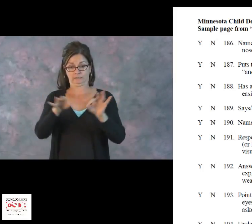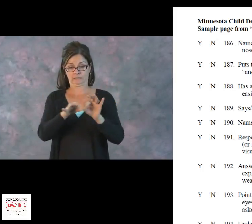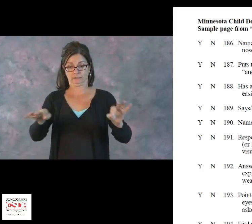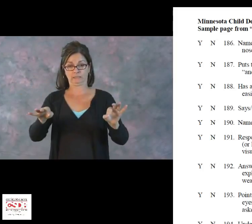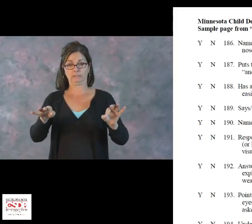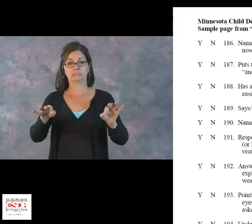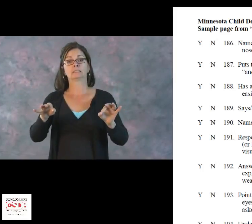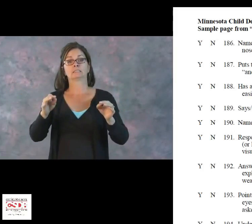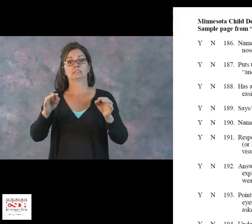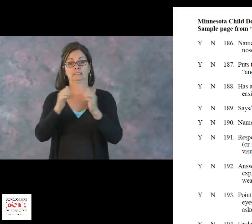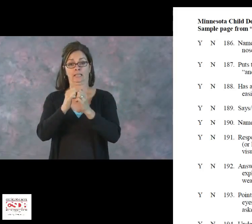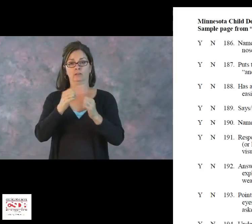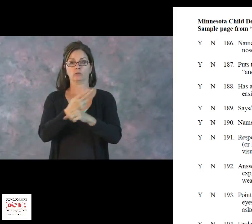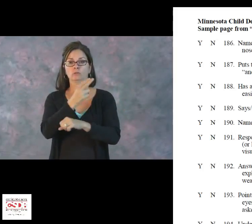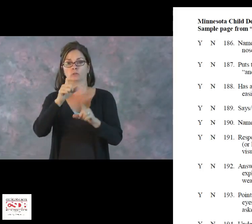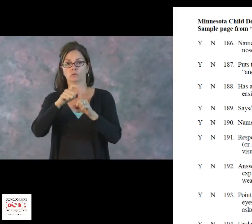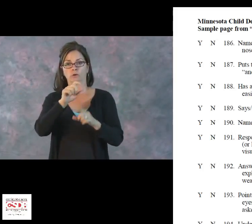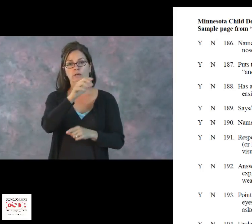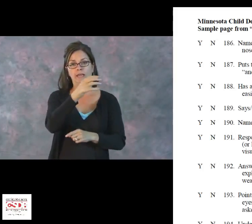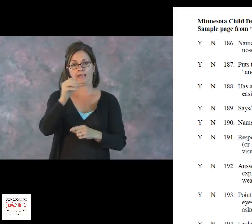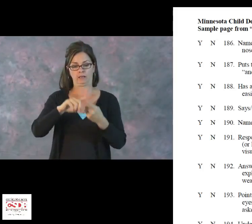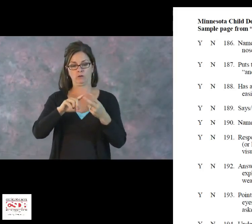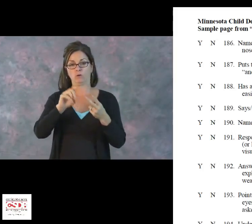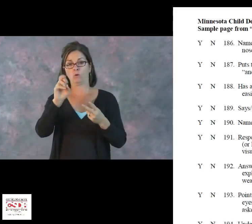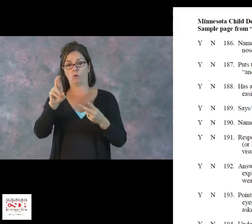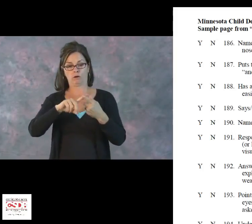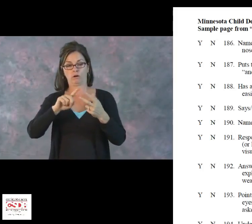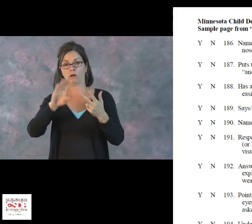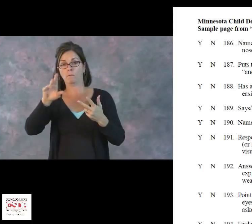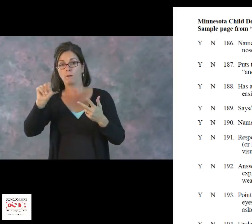'and',' 'or,' or 'but.' "